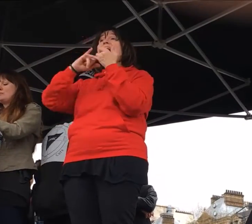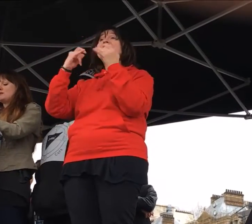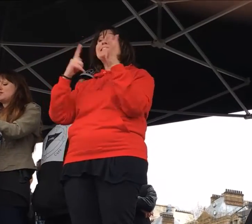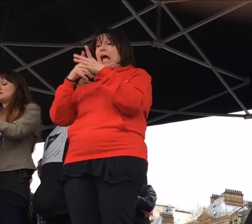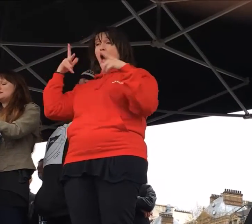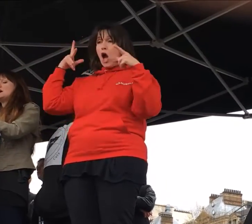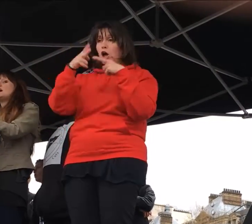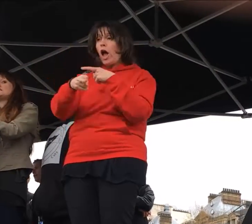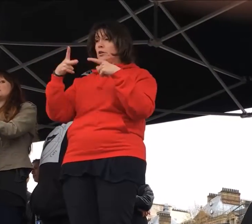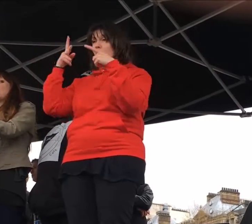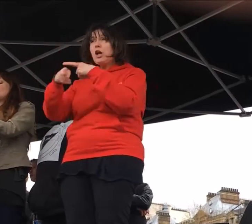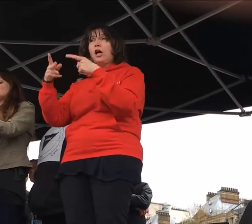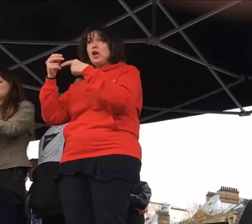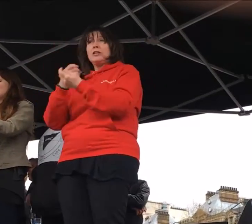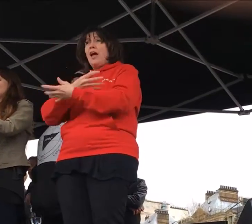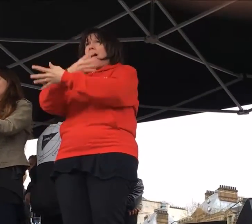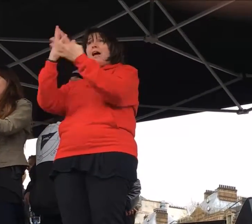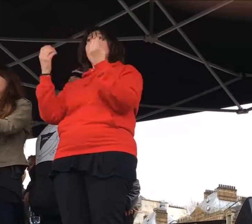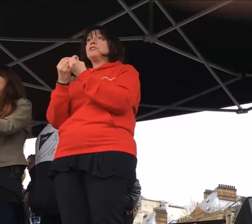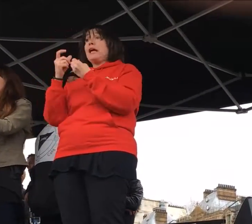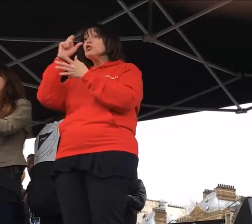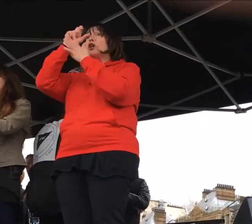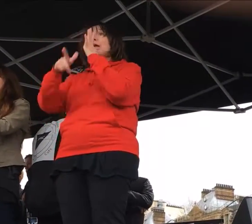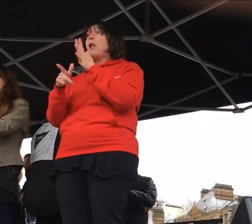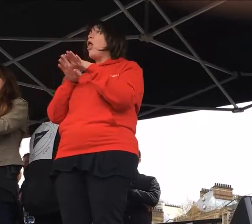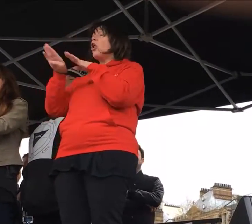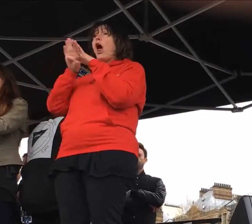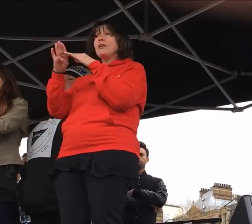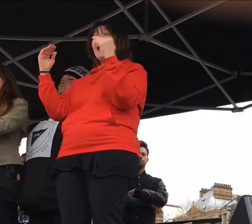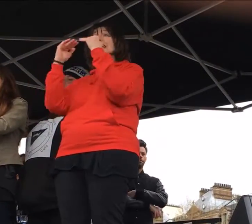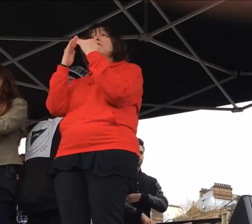to learning and support budgets are denying disabled learners, equal access to education.